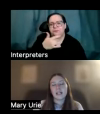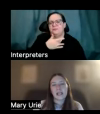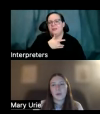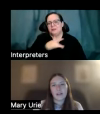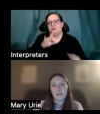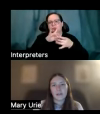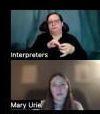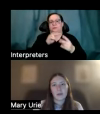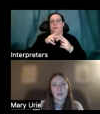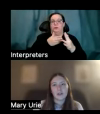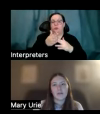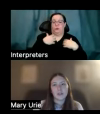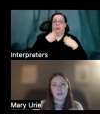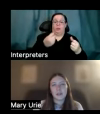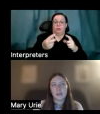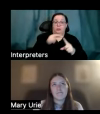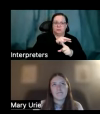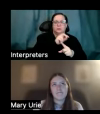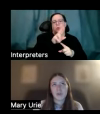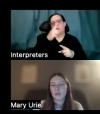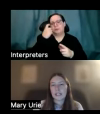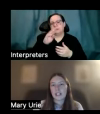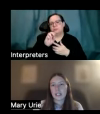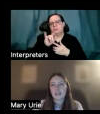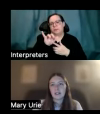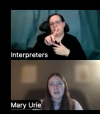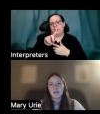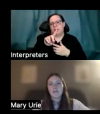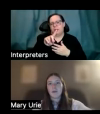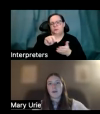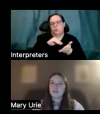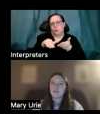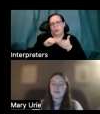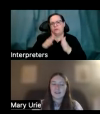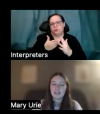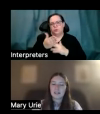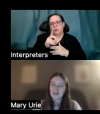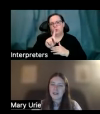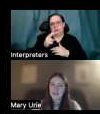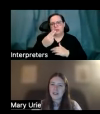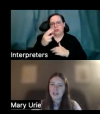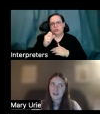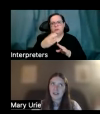Medicaid waivers were through DHS, before the help start help